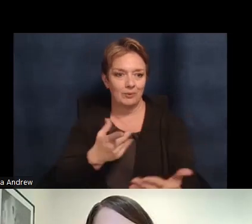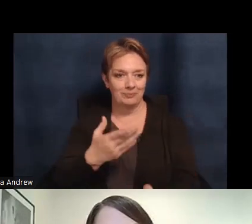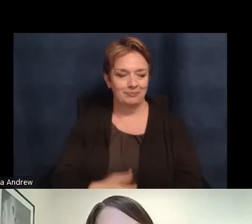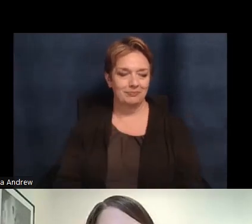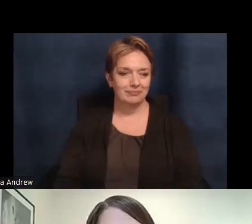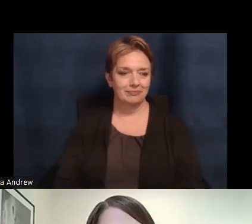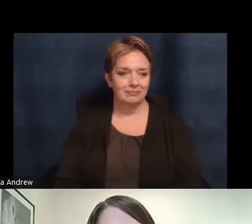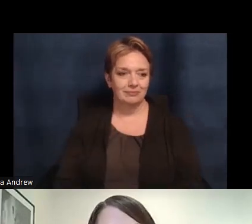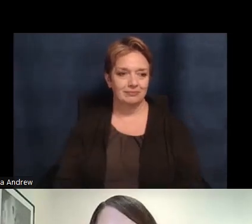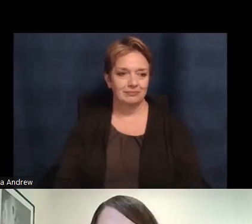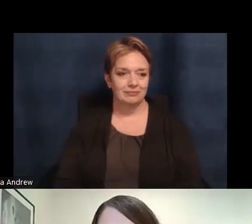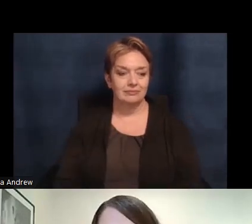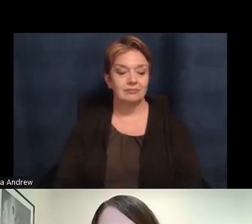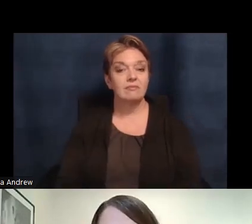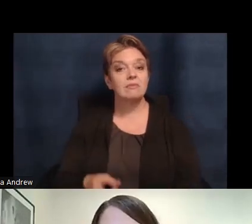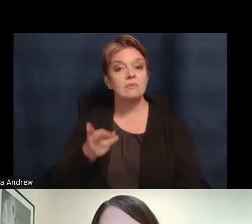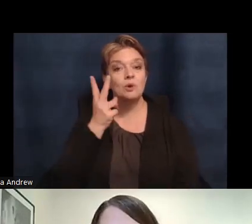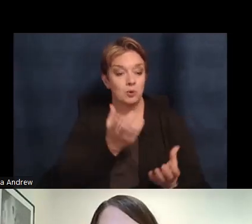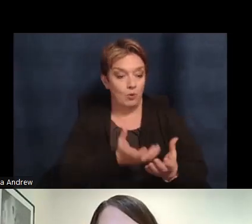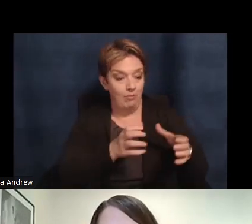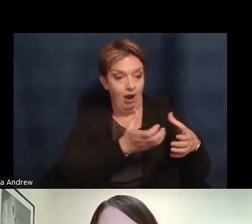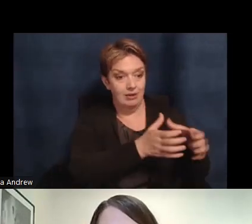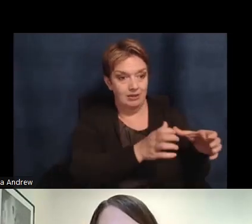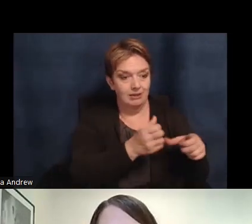Those two pots next to the bed were made by Miss O’Keeffe.